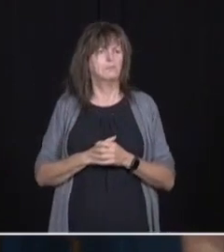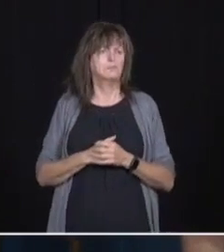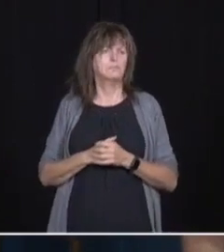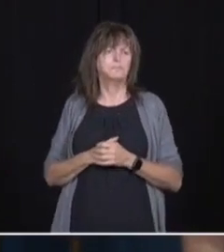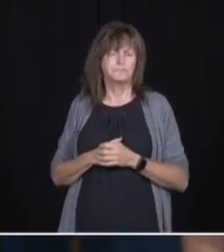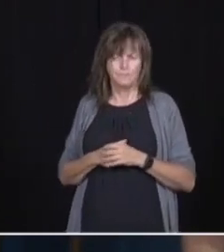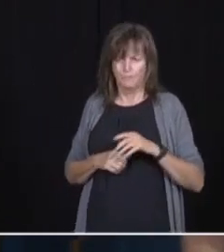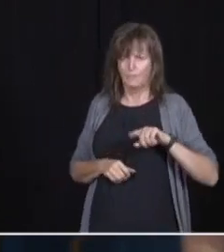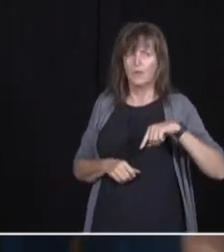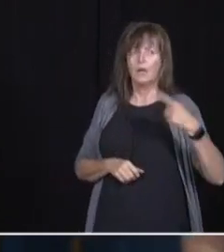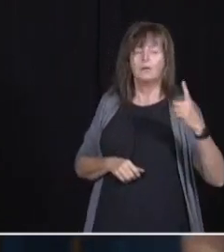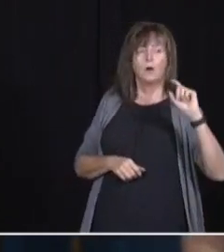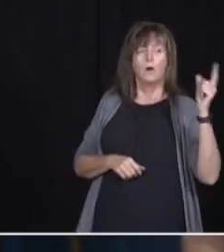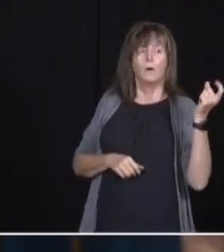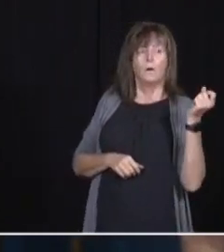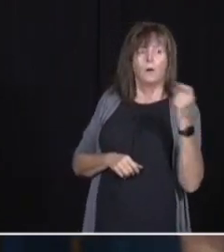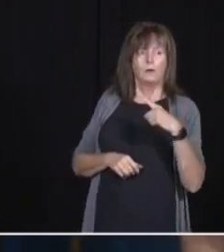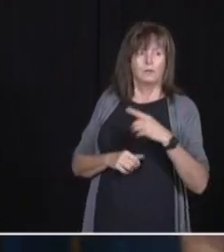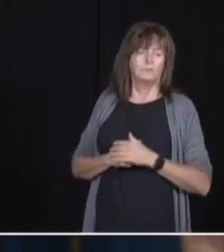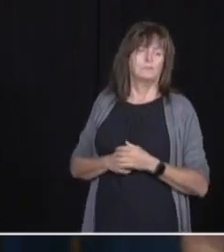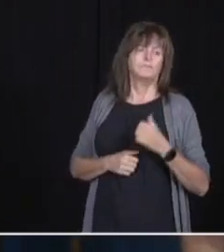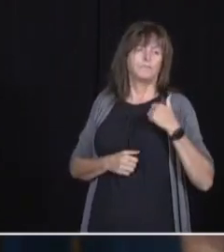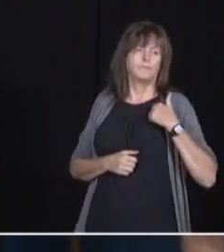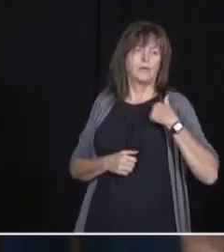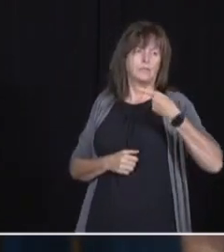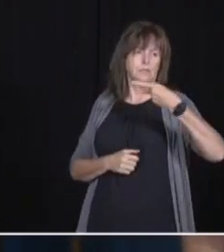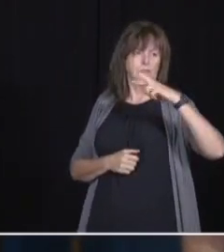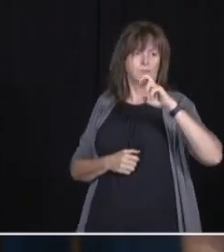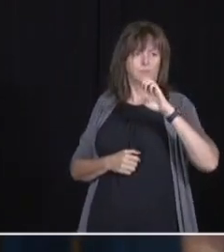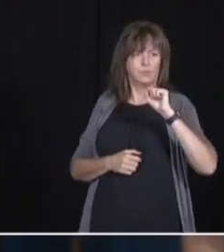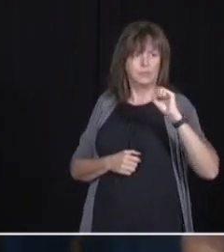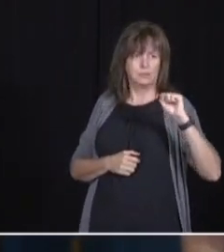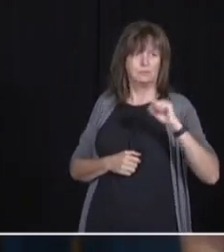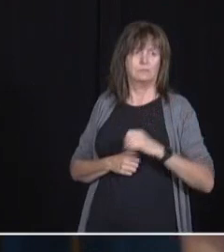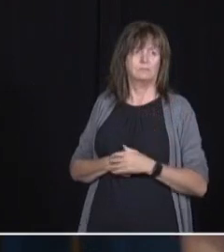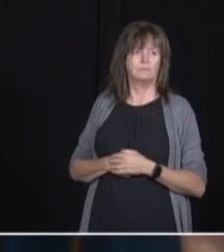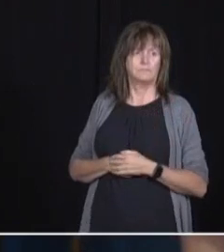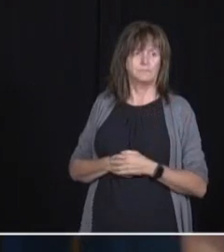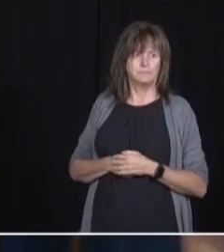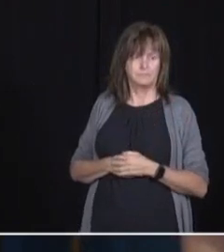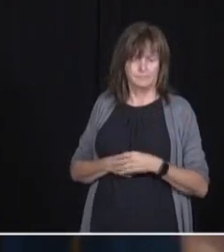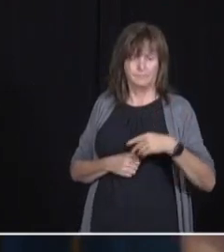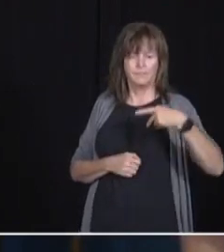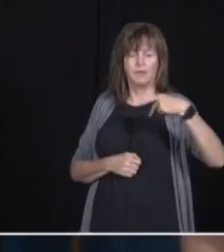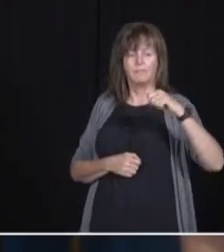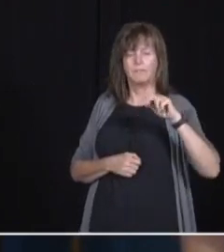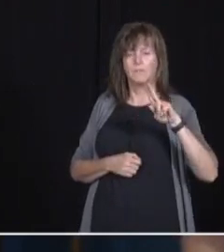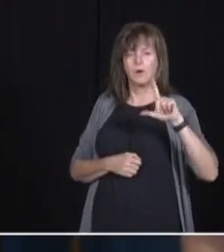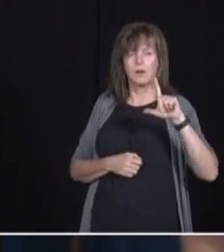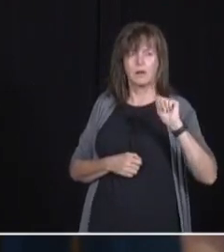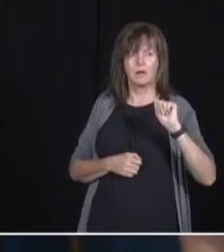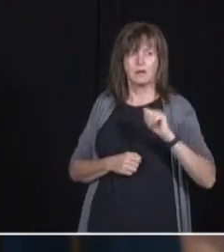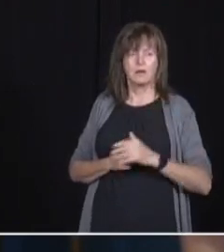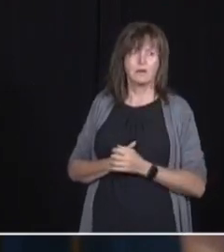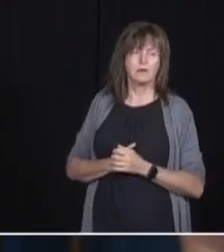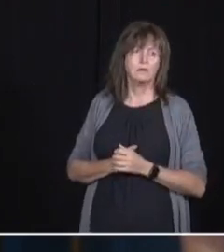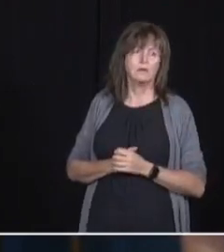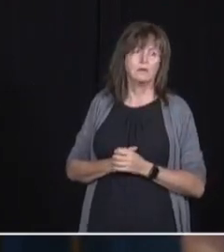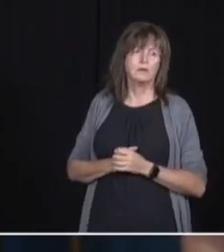And I think it is a good plan. But he will be coming out in the next few days on that. Next question.